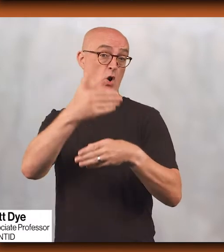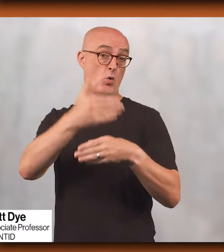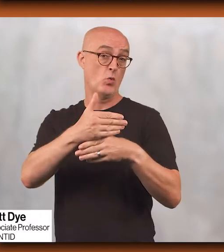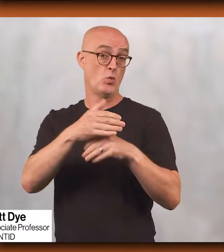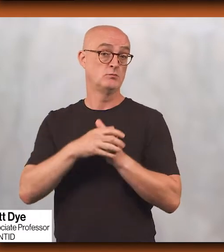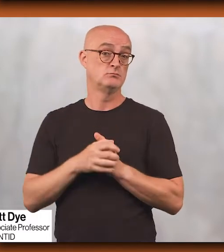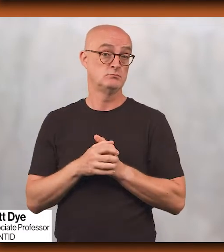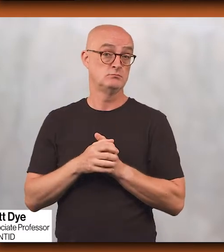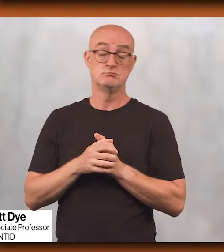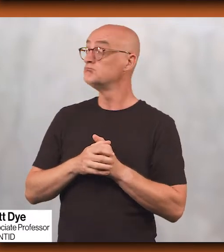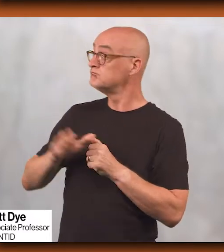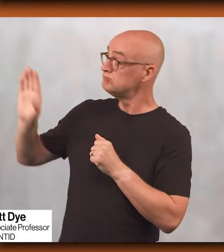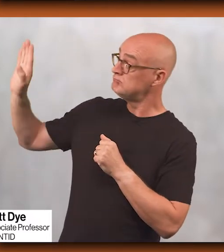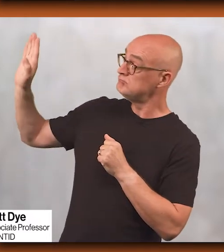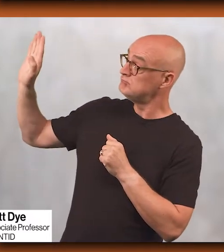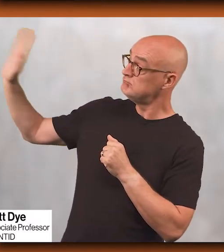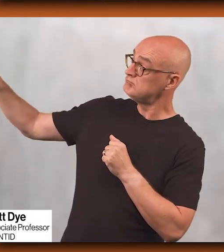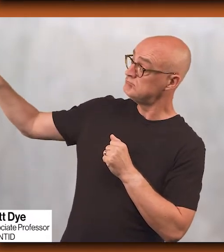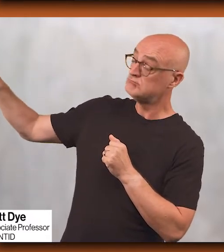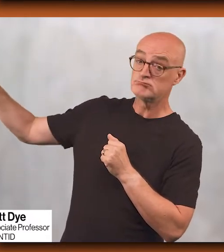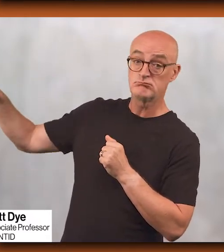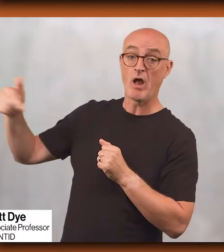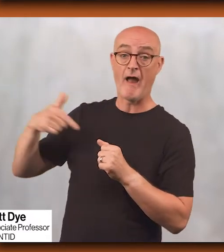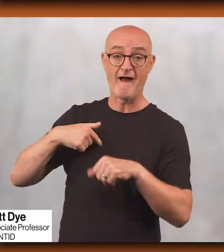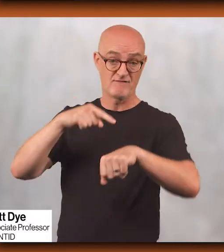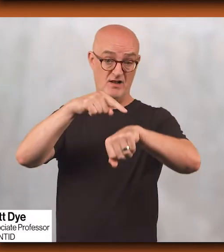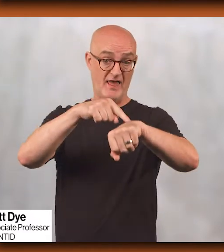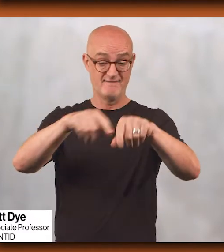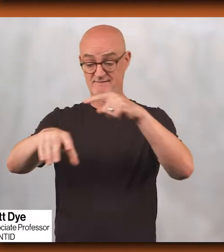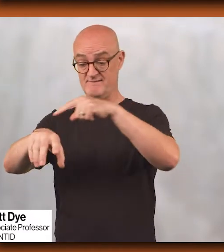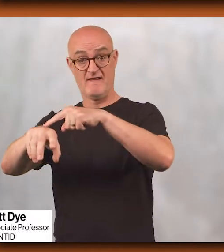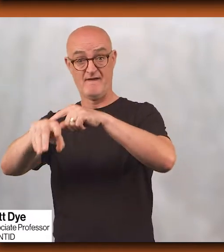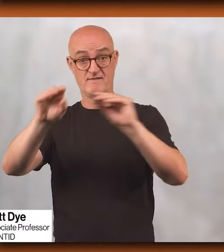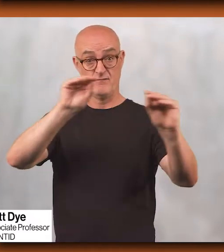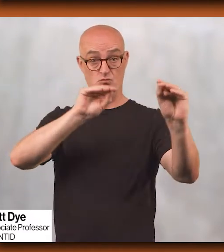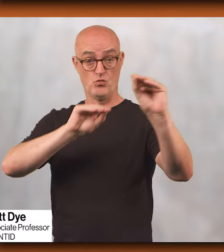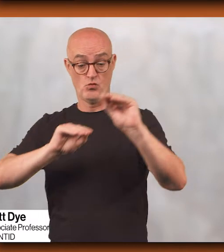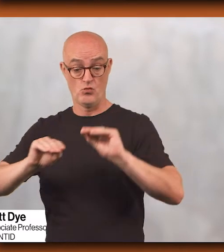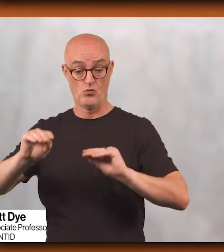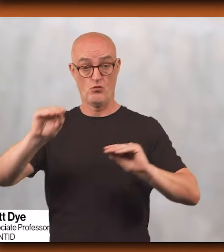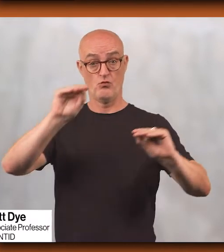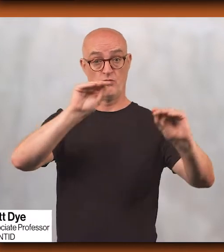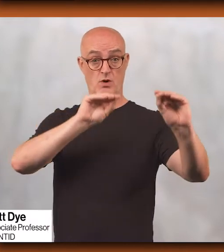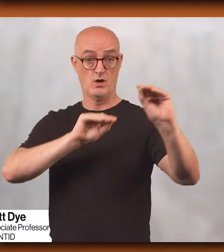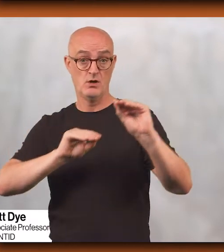for both the left and right wrists, and then on the right, we have a histogram